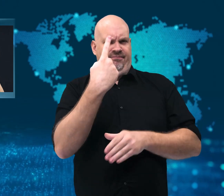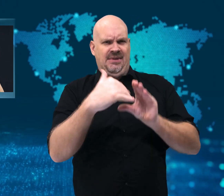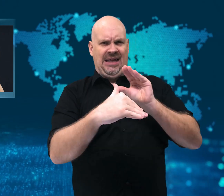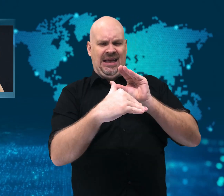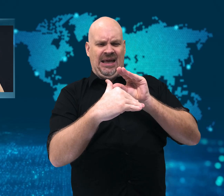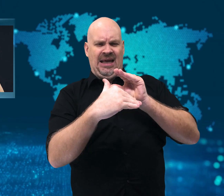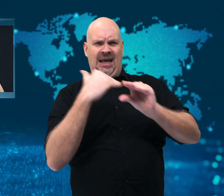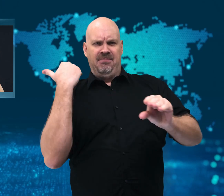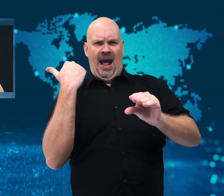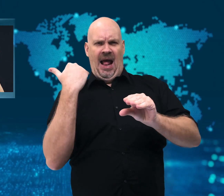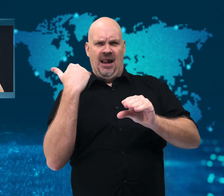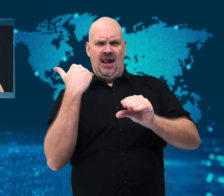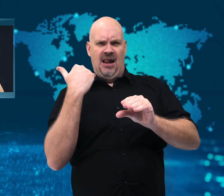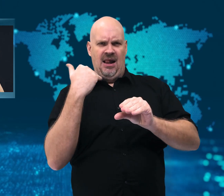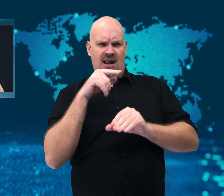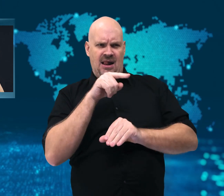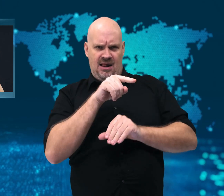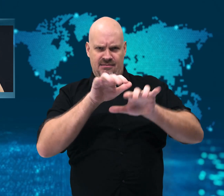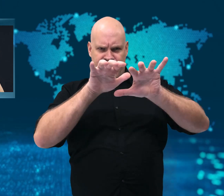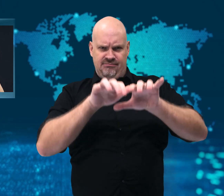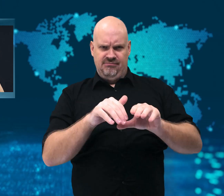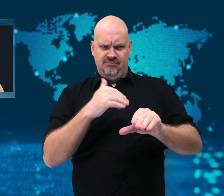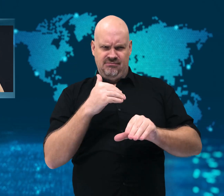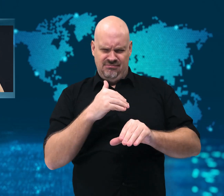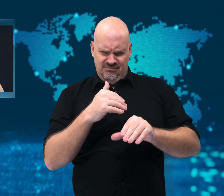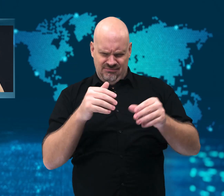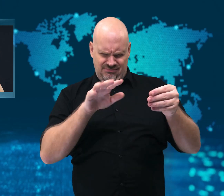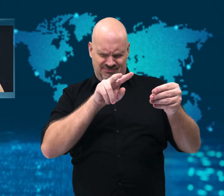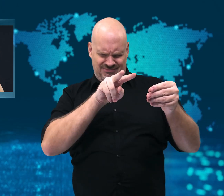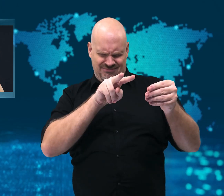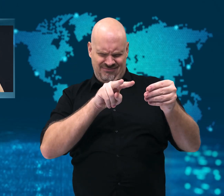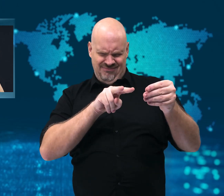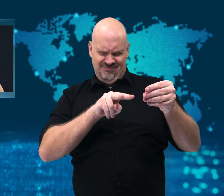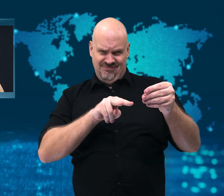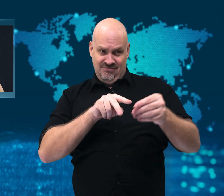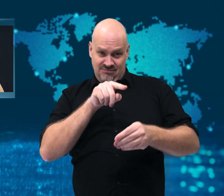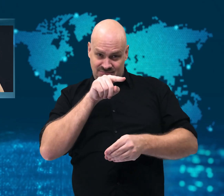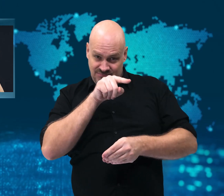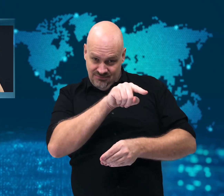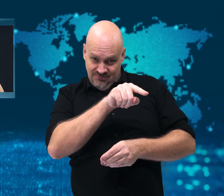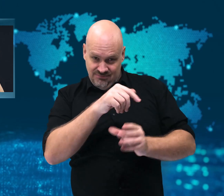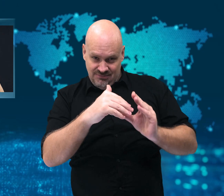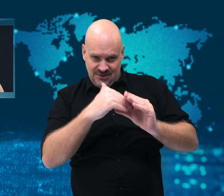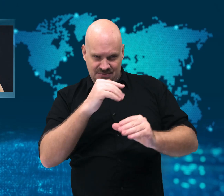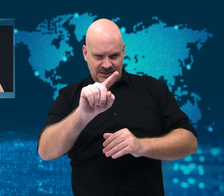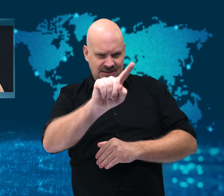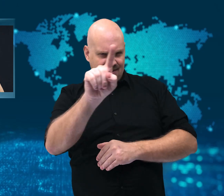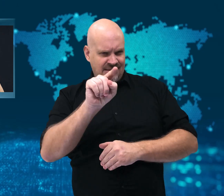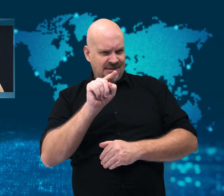especially after they received a highly suspicious email